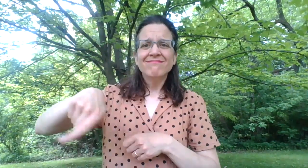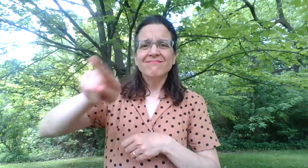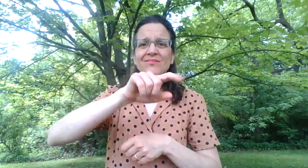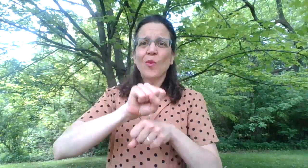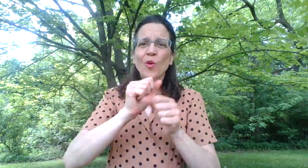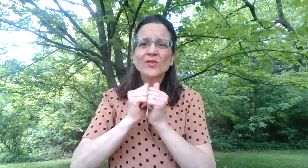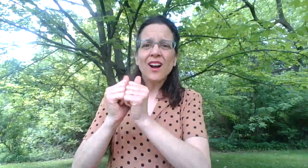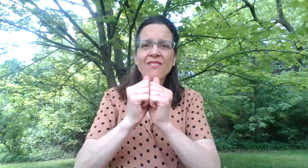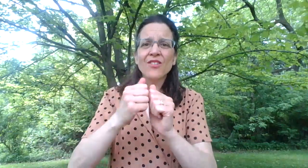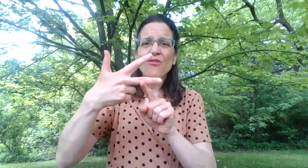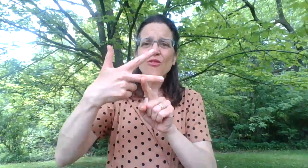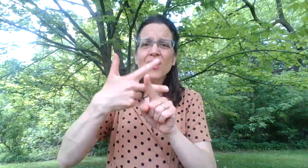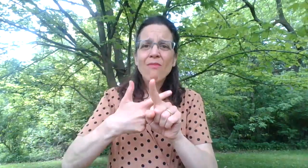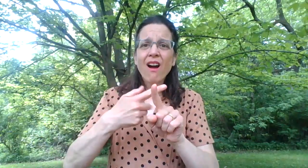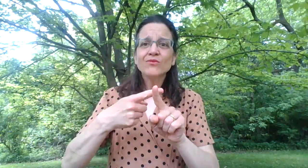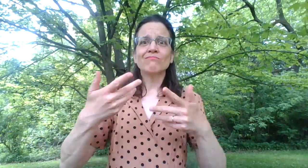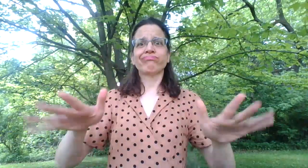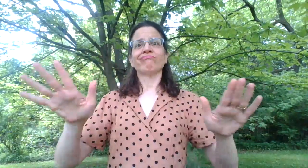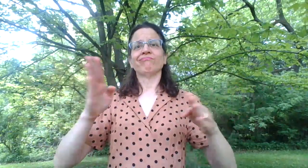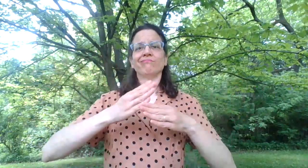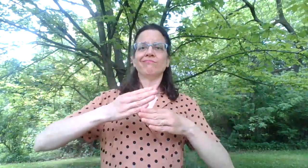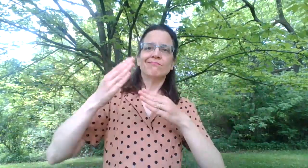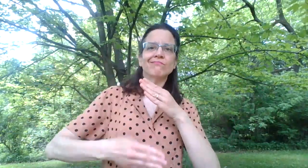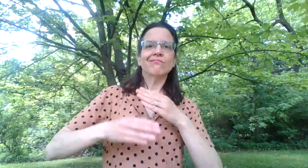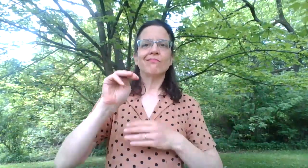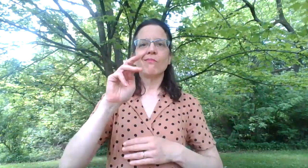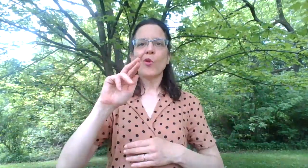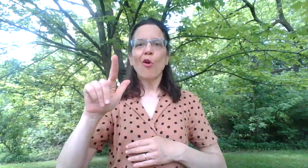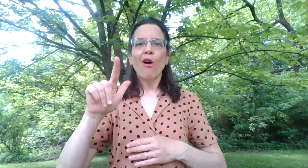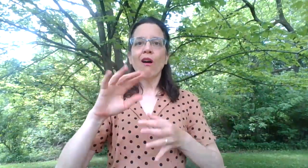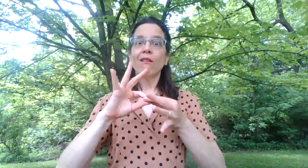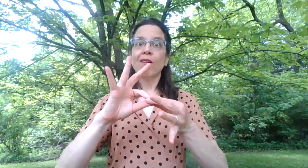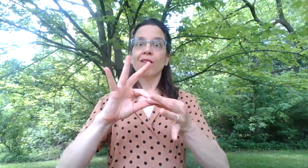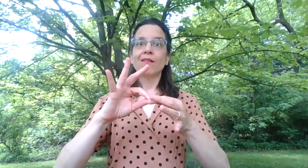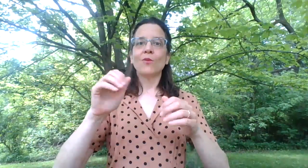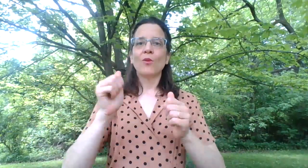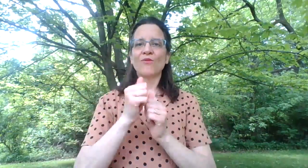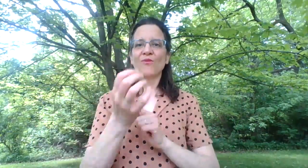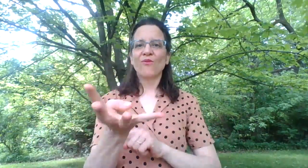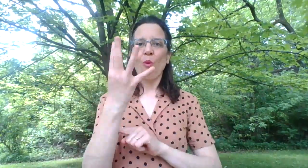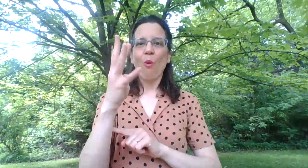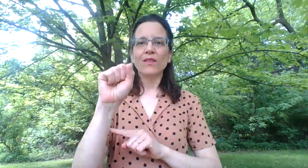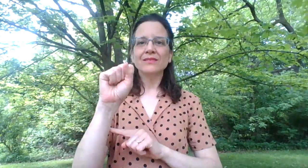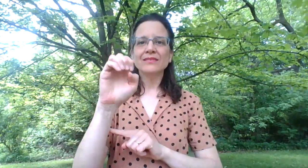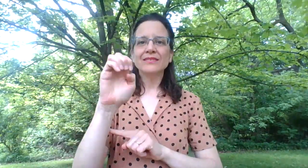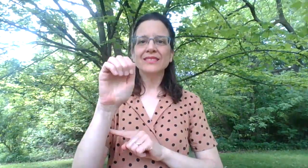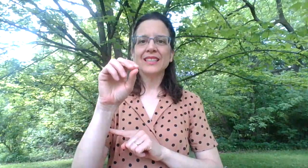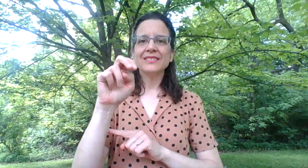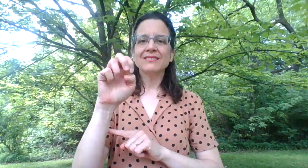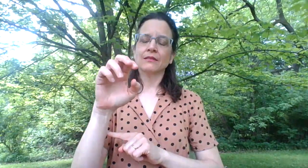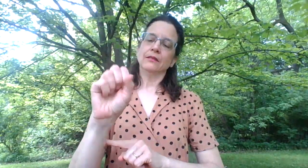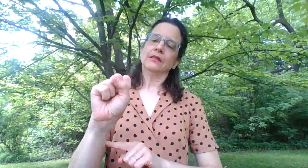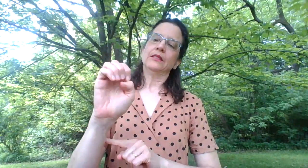They worked together for three months to complete this mural, depicting the four seasons.